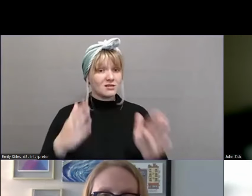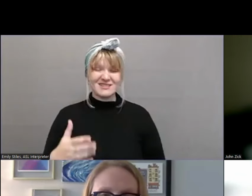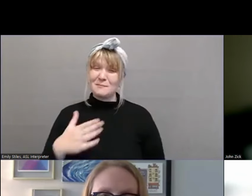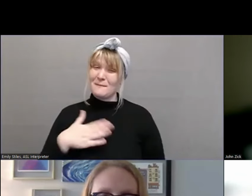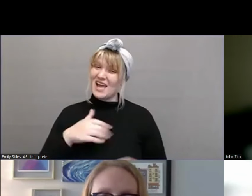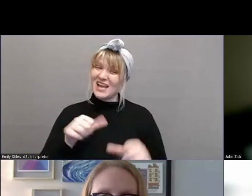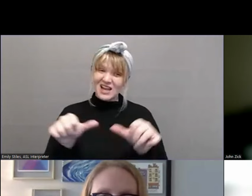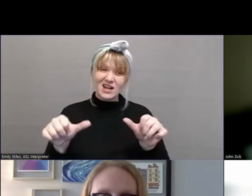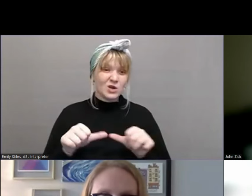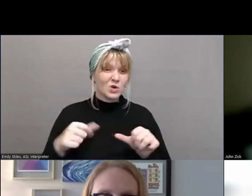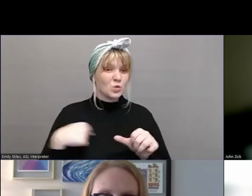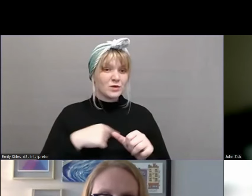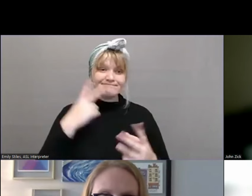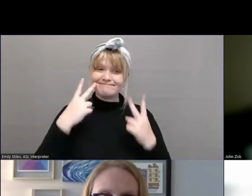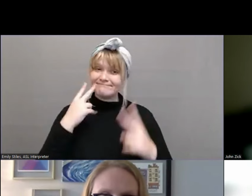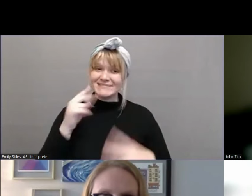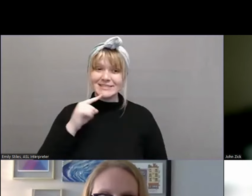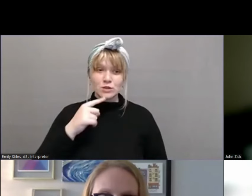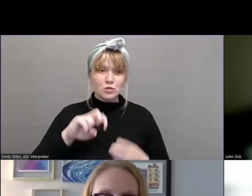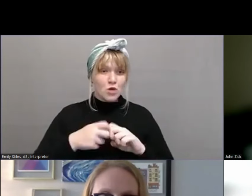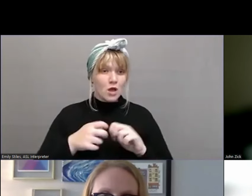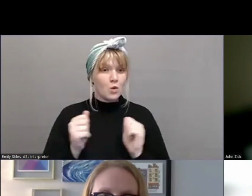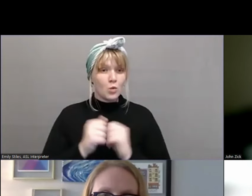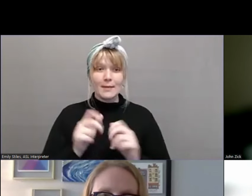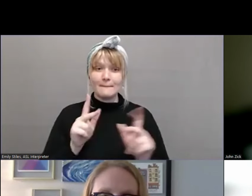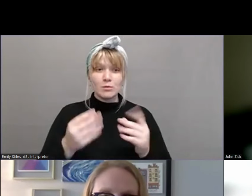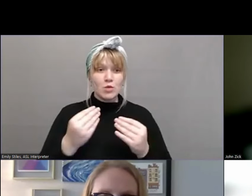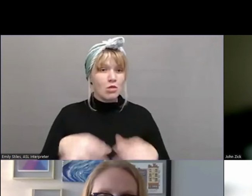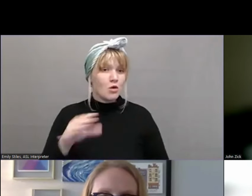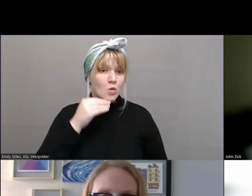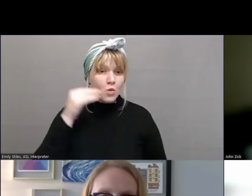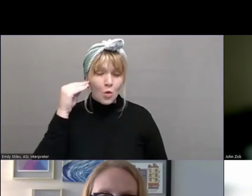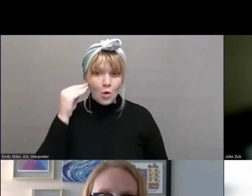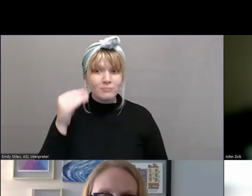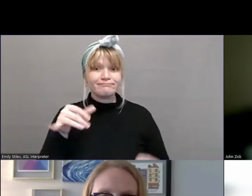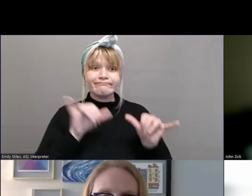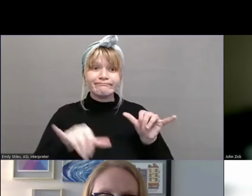problems with folks who are currently homeless being in shelters which are unable to support